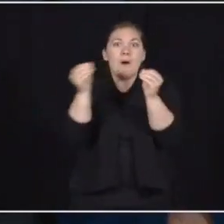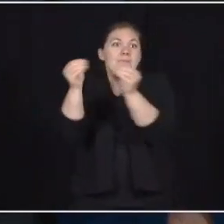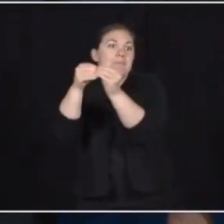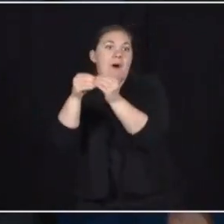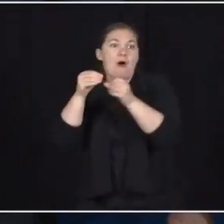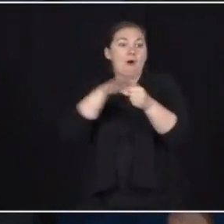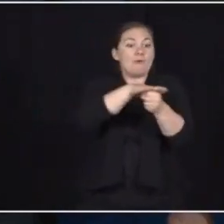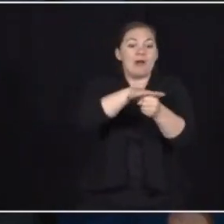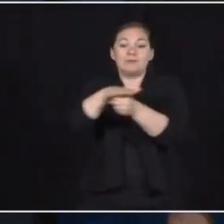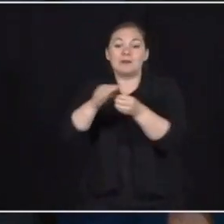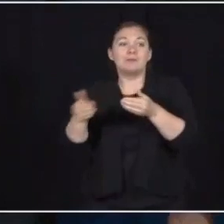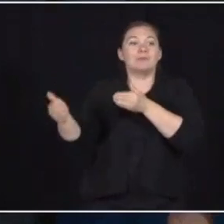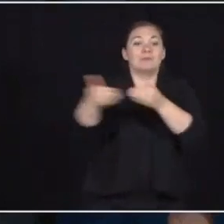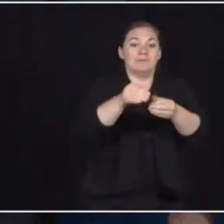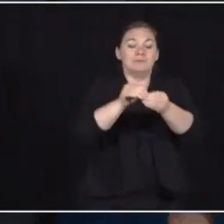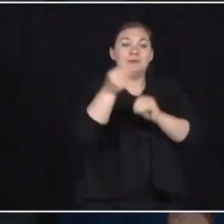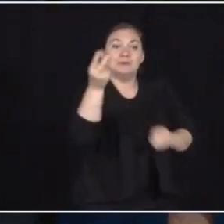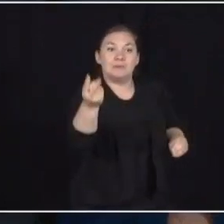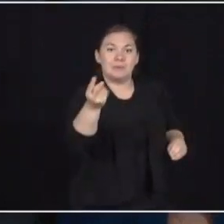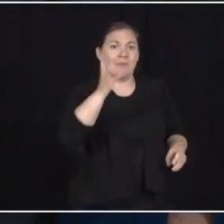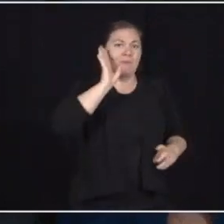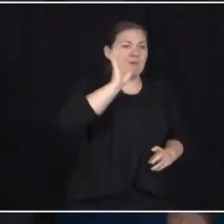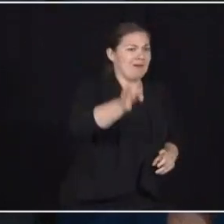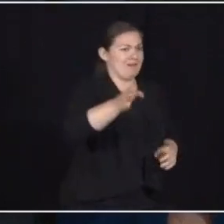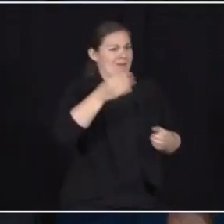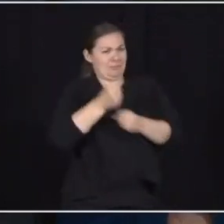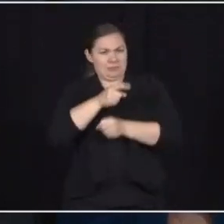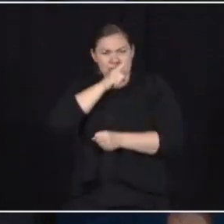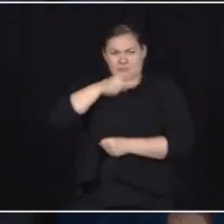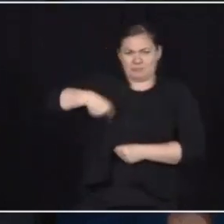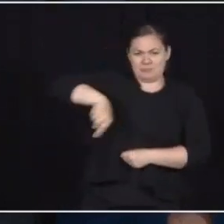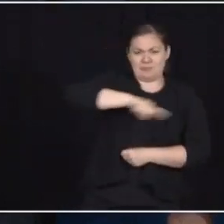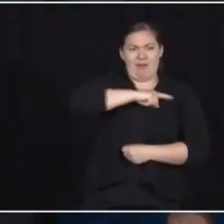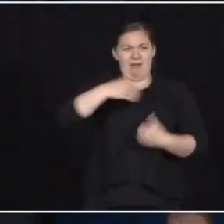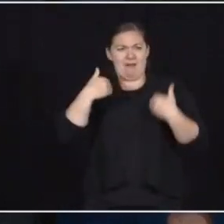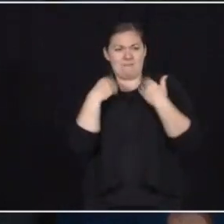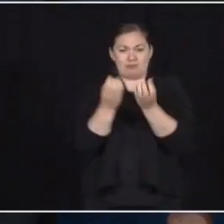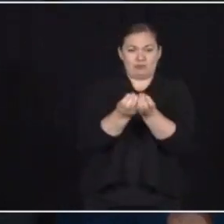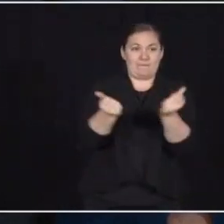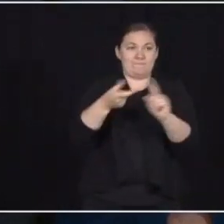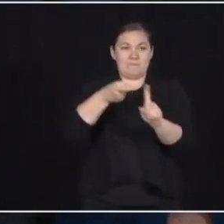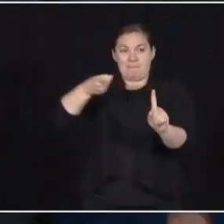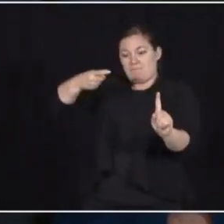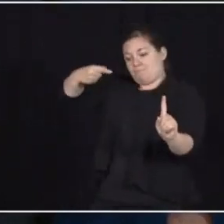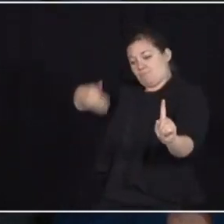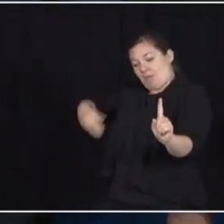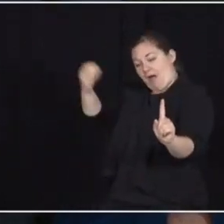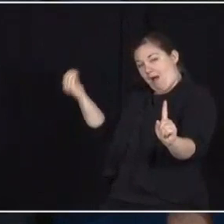more regions entering stage 2, we will continue to prioritize made in Ontario solutions to ensure a safe reopening and recovery.